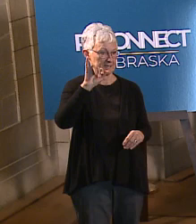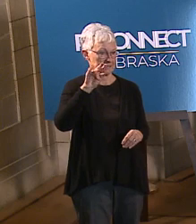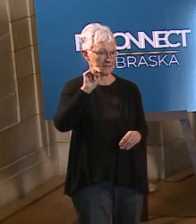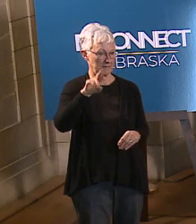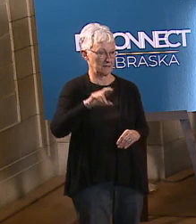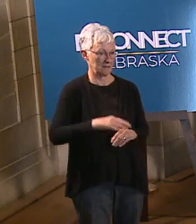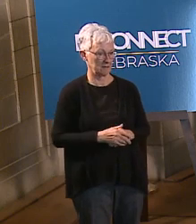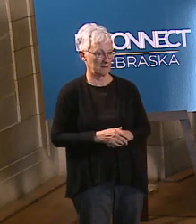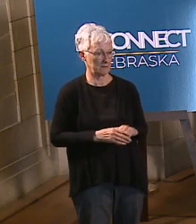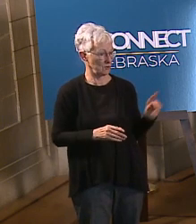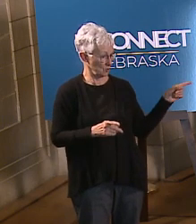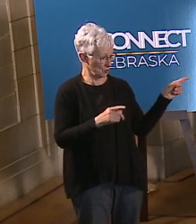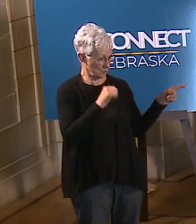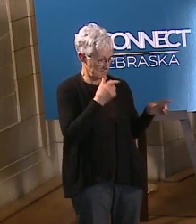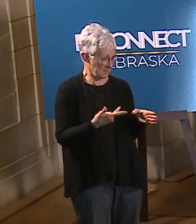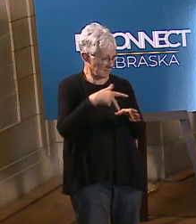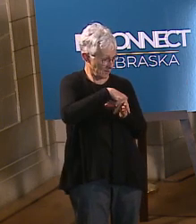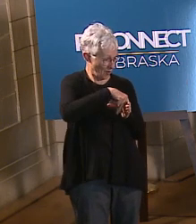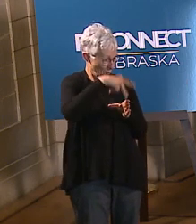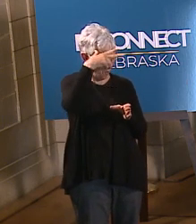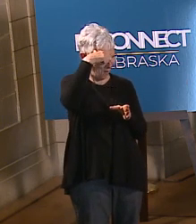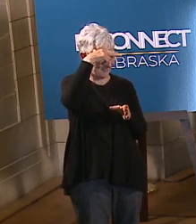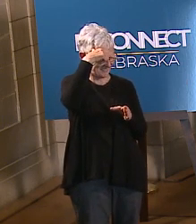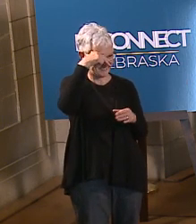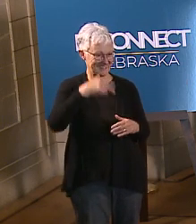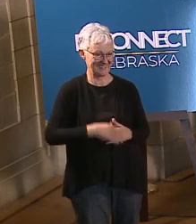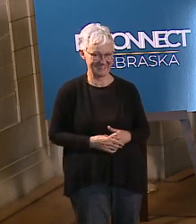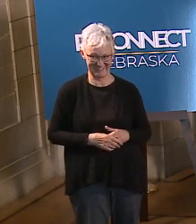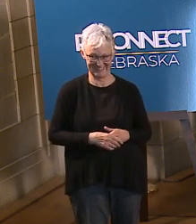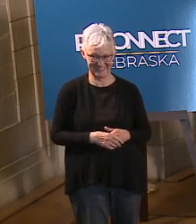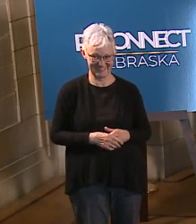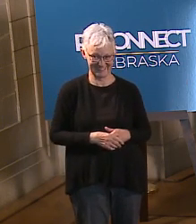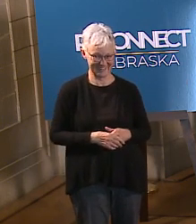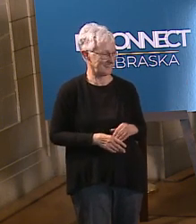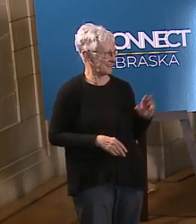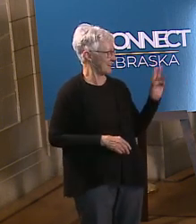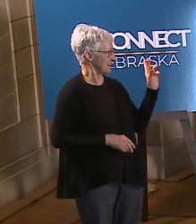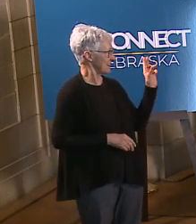EXCITING.